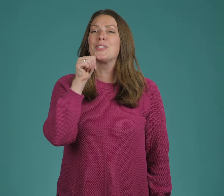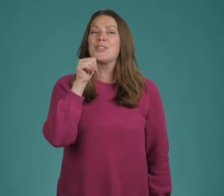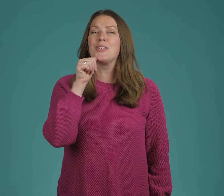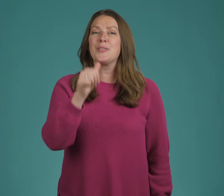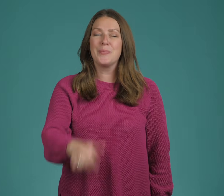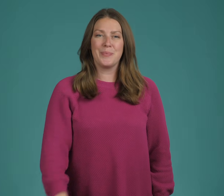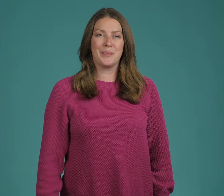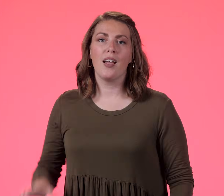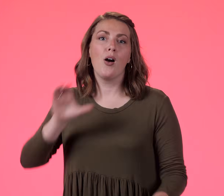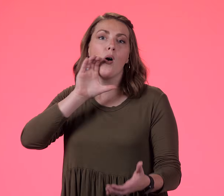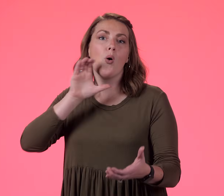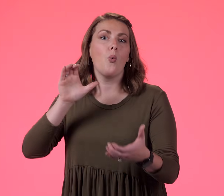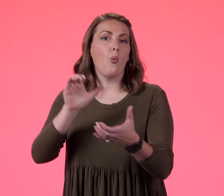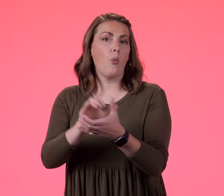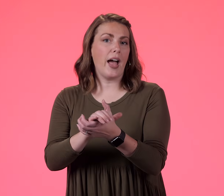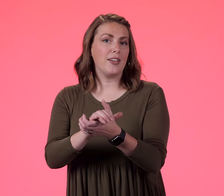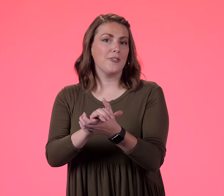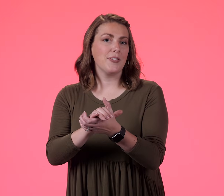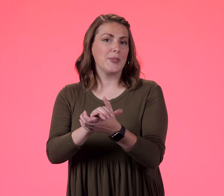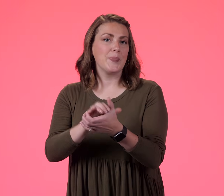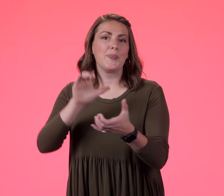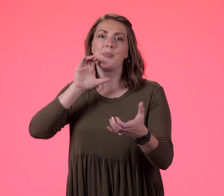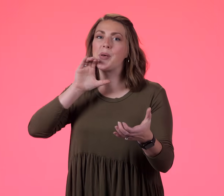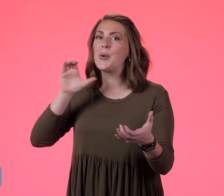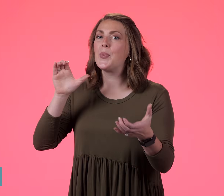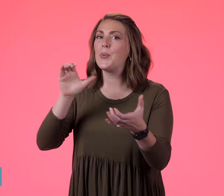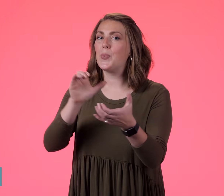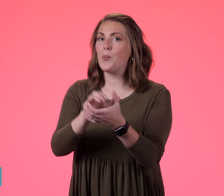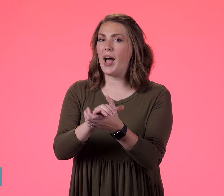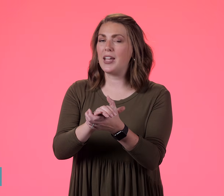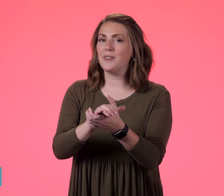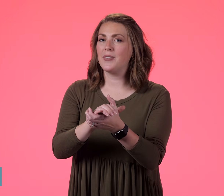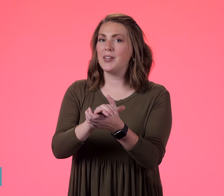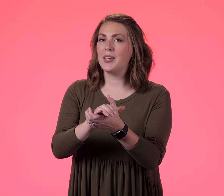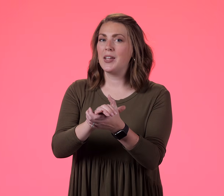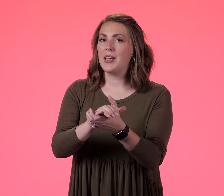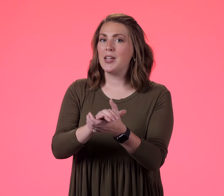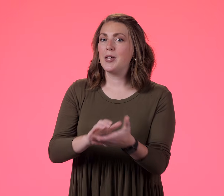Girl. Wife.